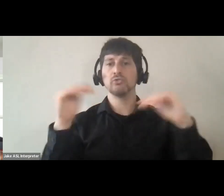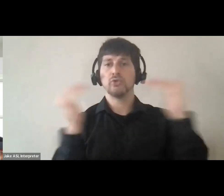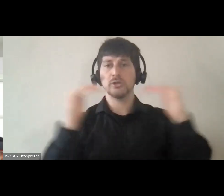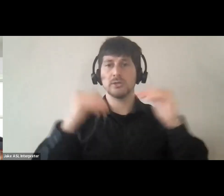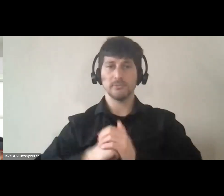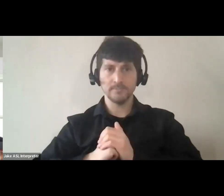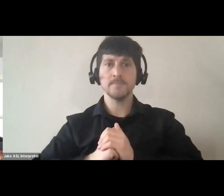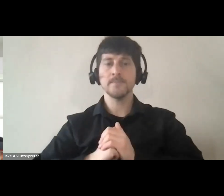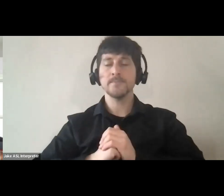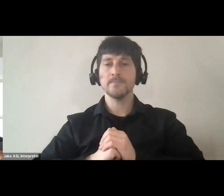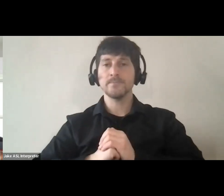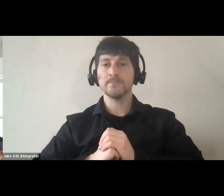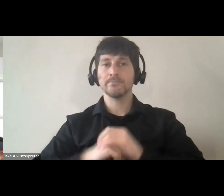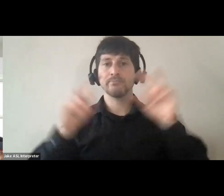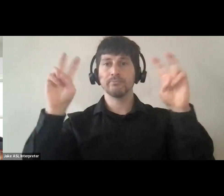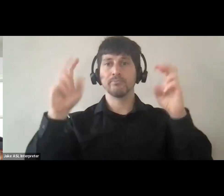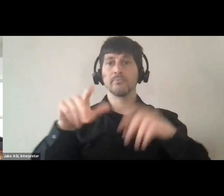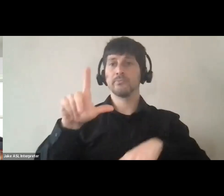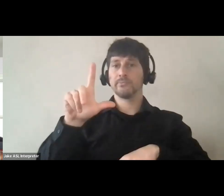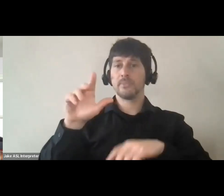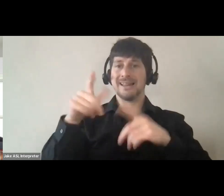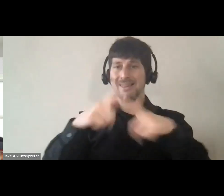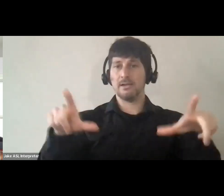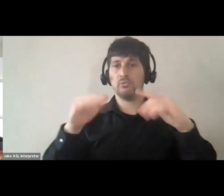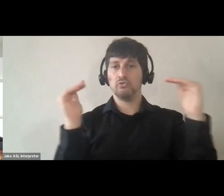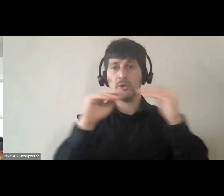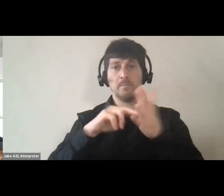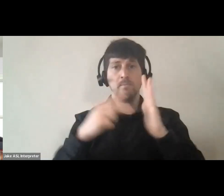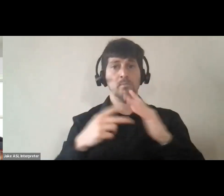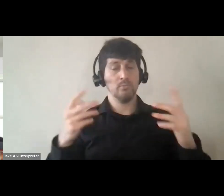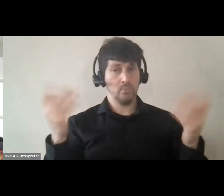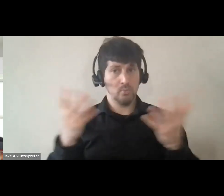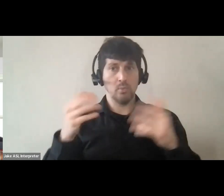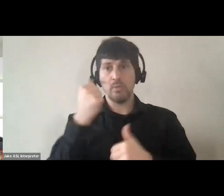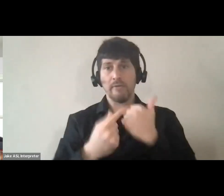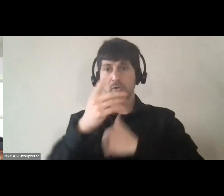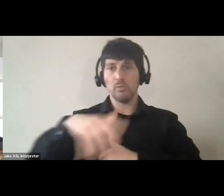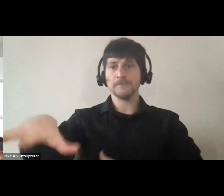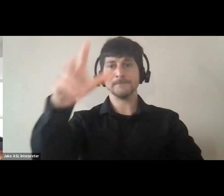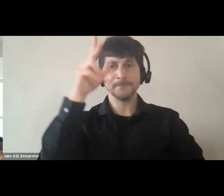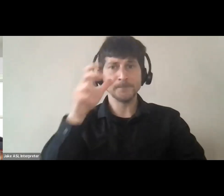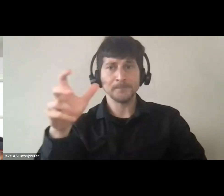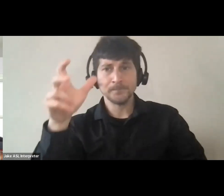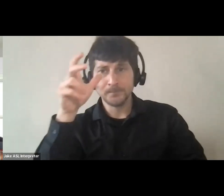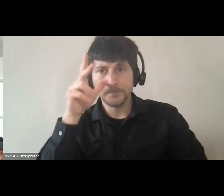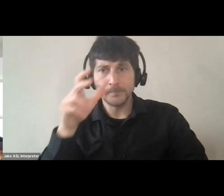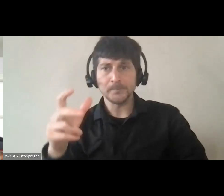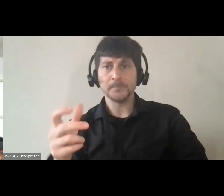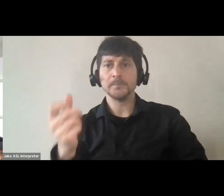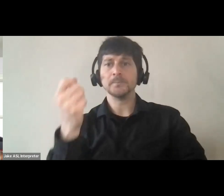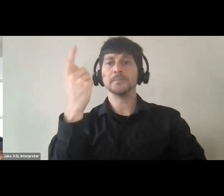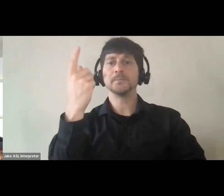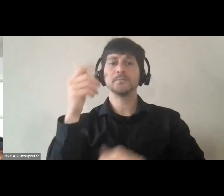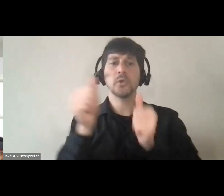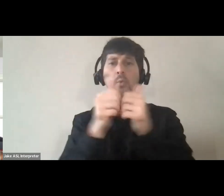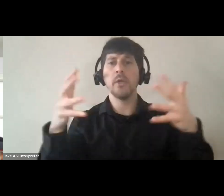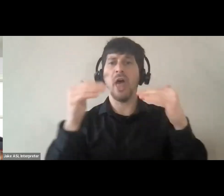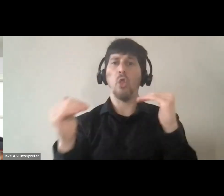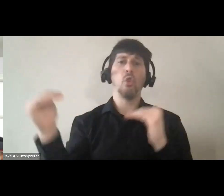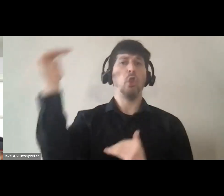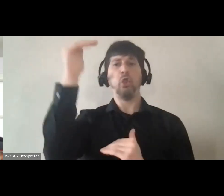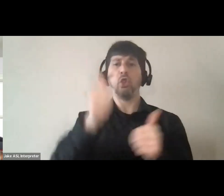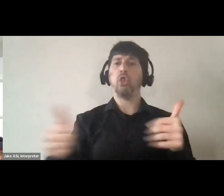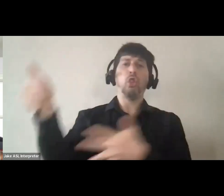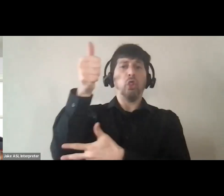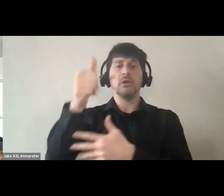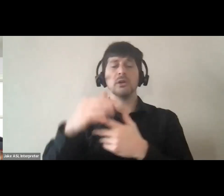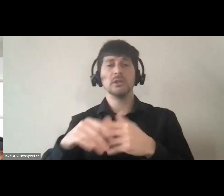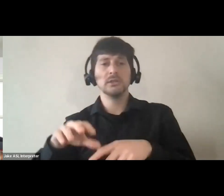It has to do with language justice.